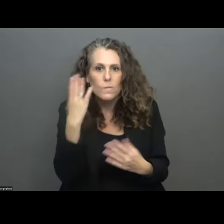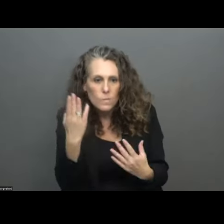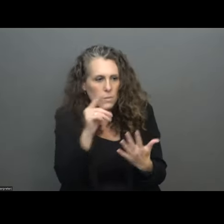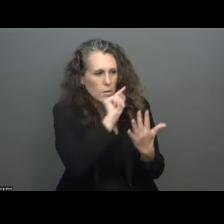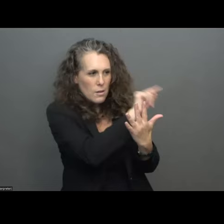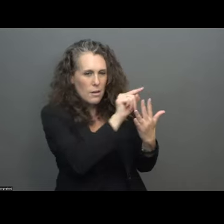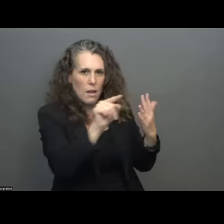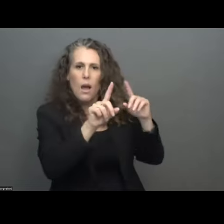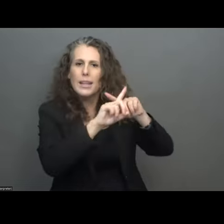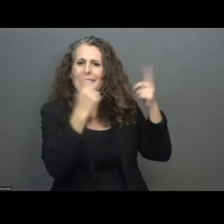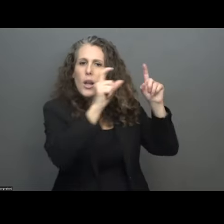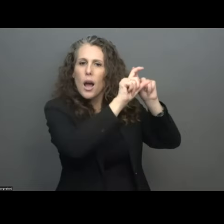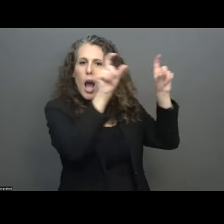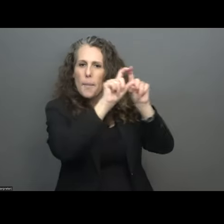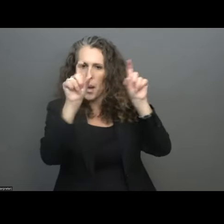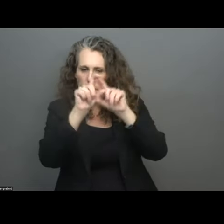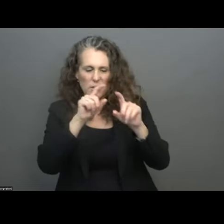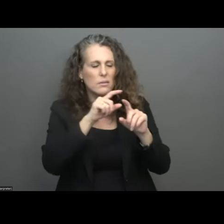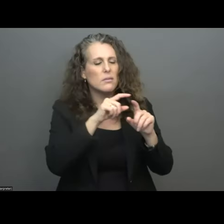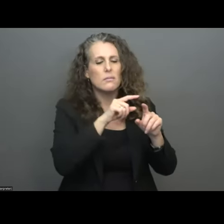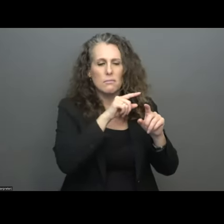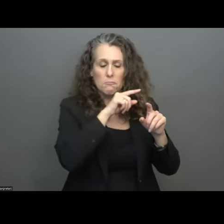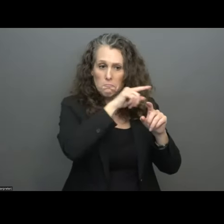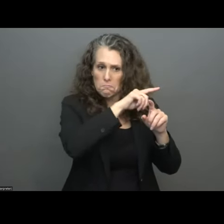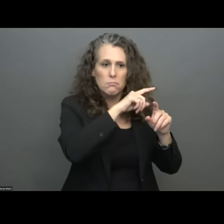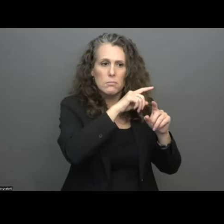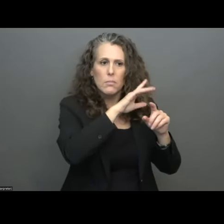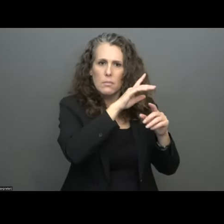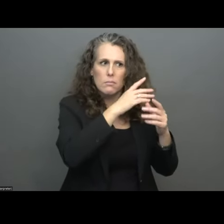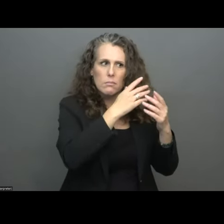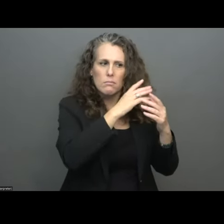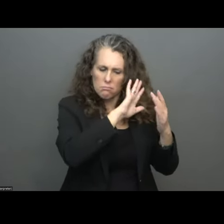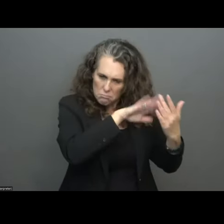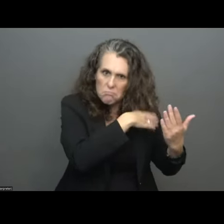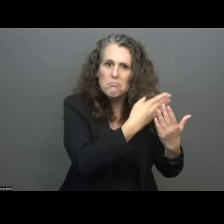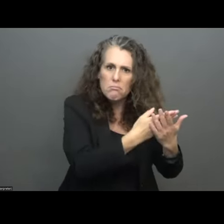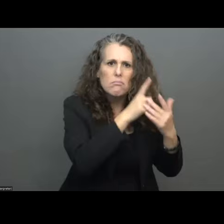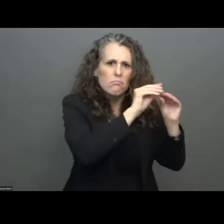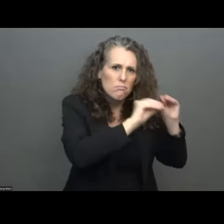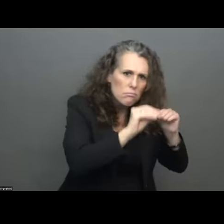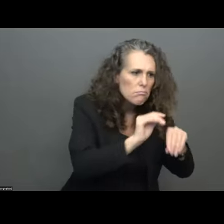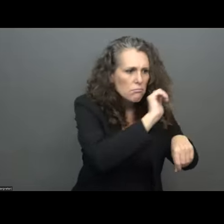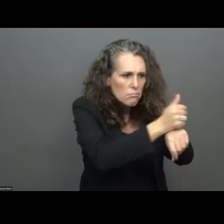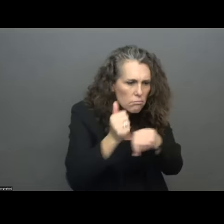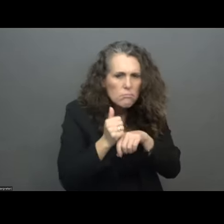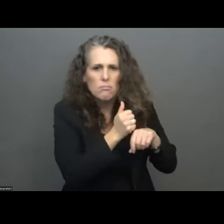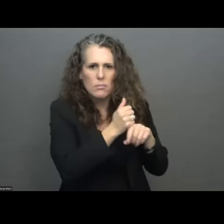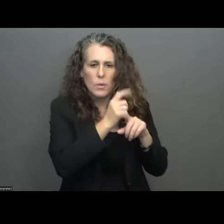and supported learning initiatives, as well as traineeship programs aimed at empowering